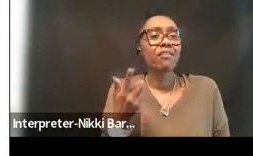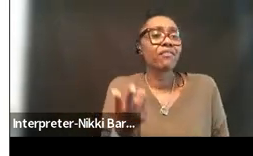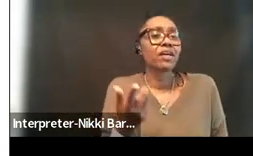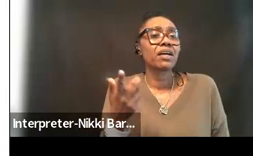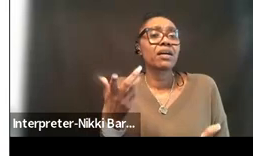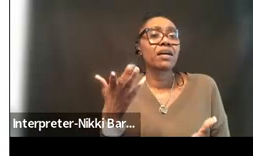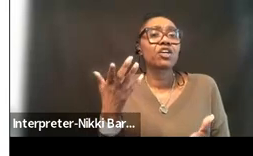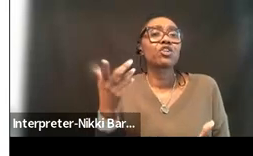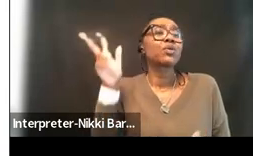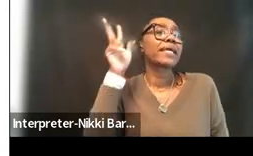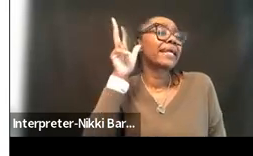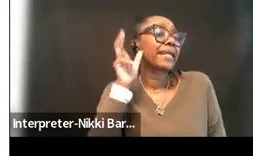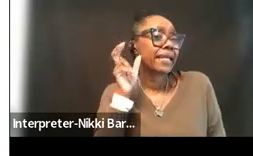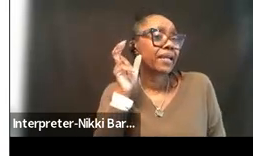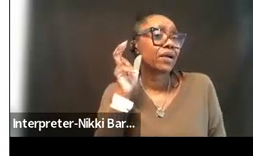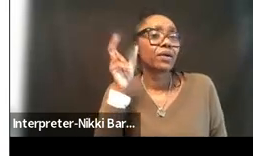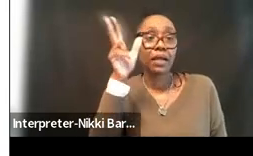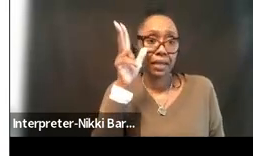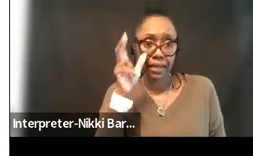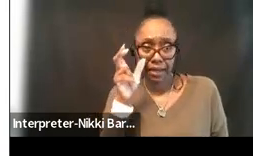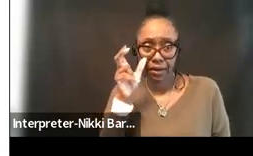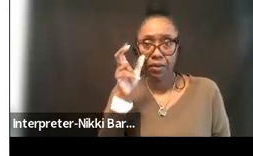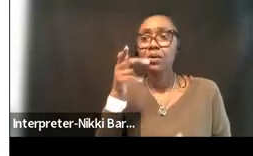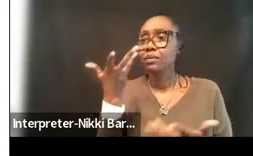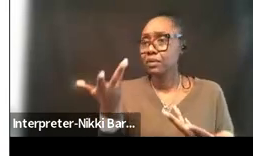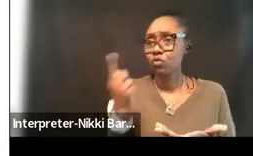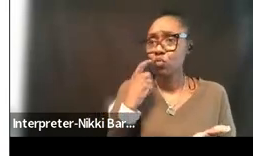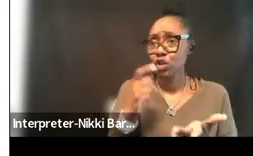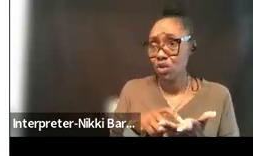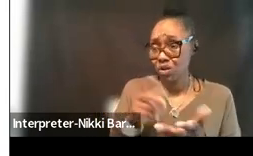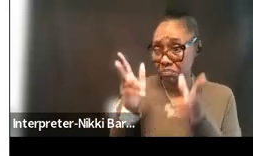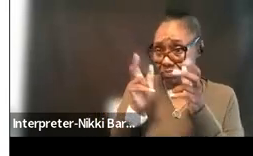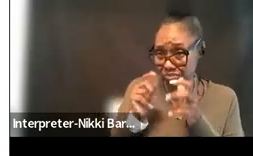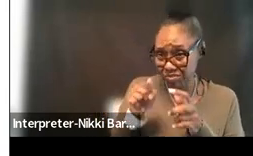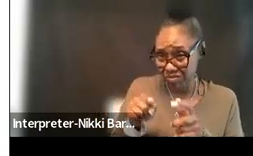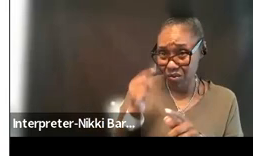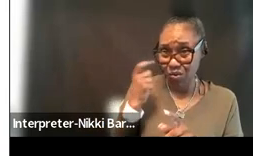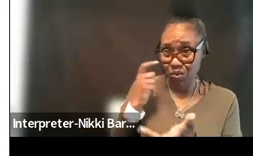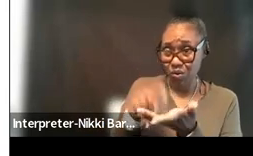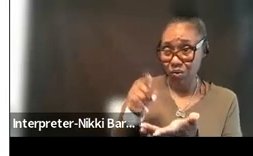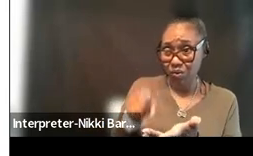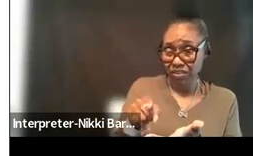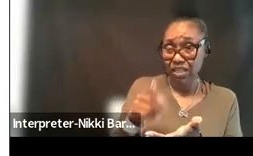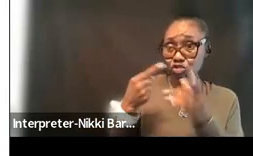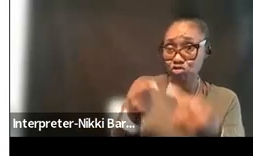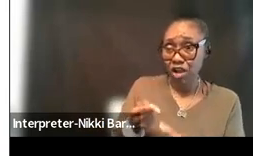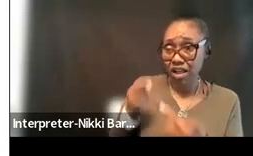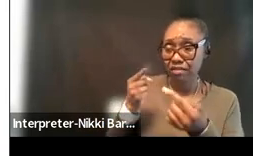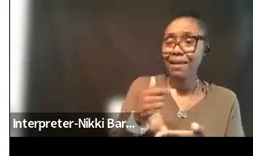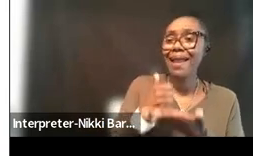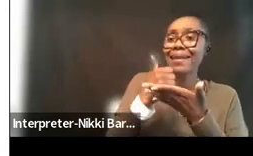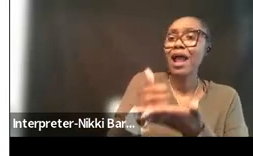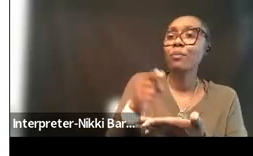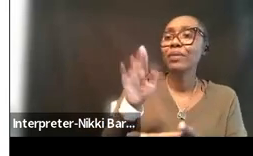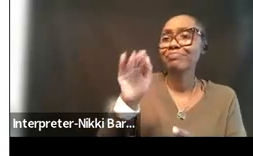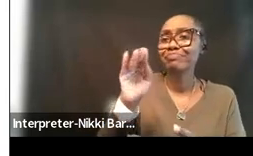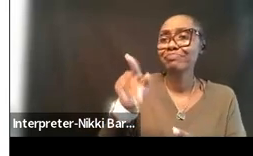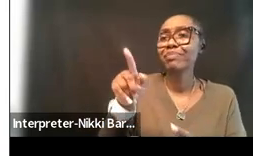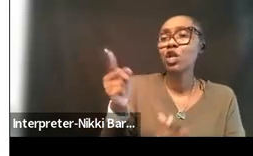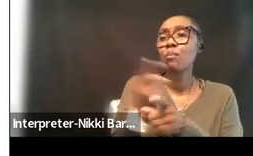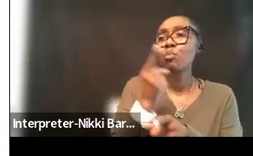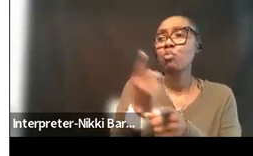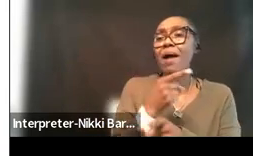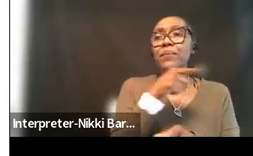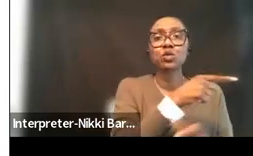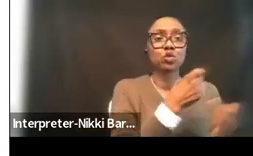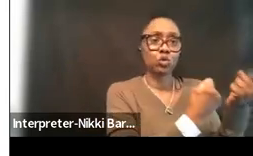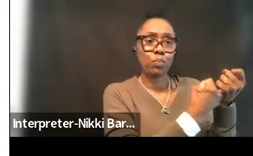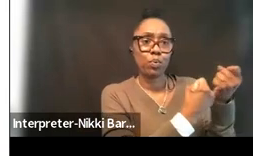We're also being observant if we notice someone is struggling to talk to them about it and help them get connected to the proper supports without judgment and without repercussions.